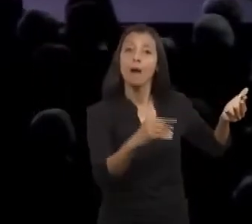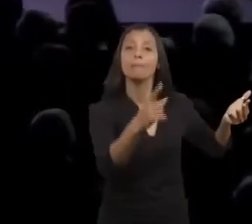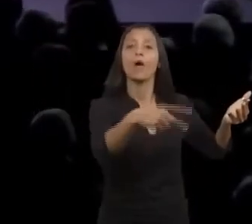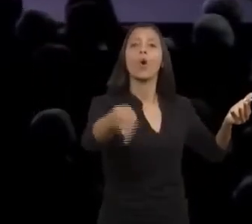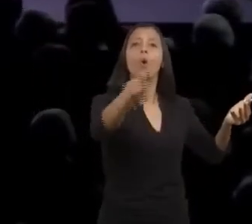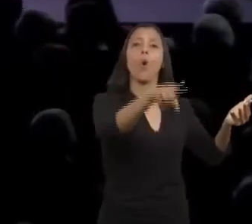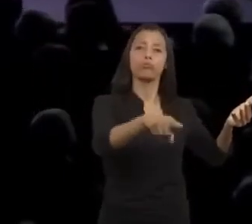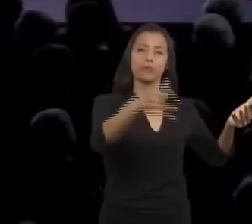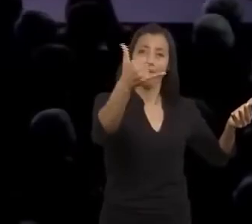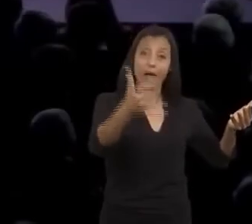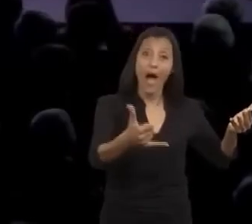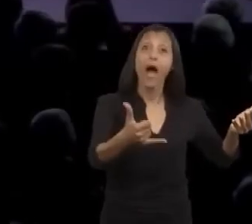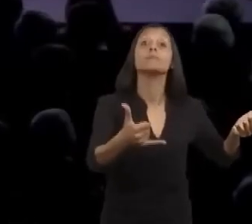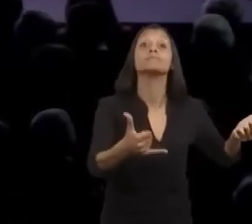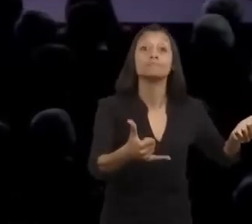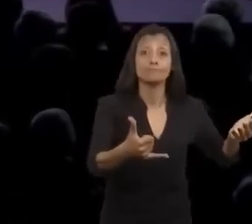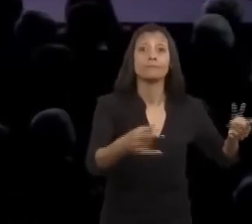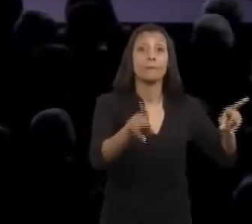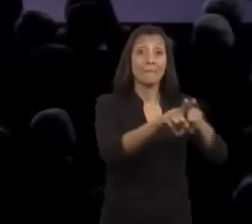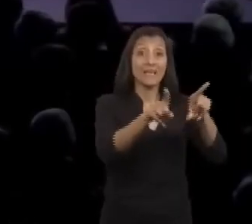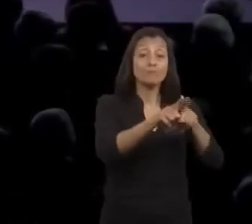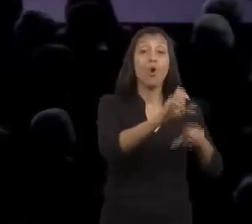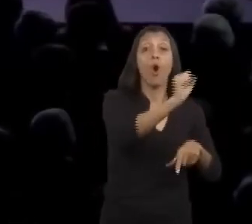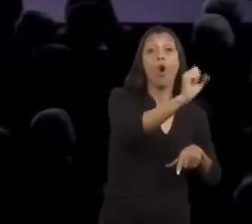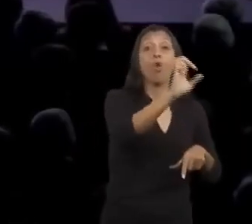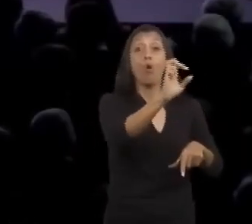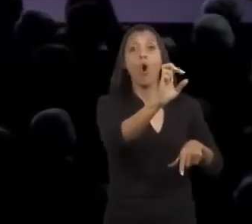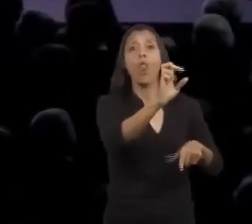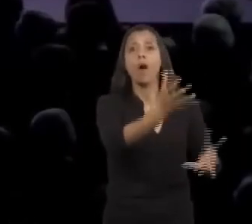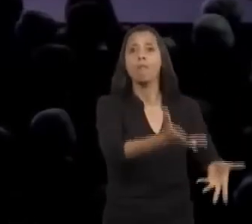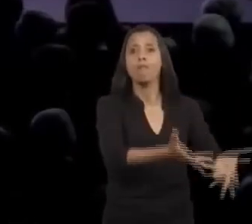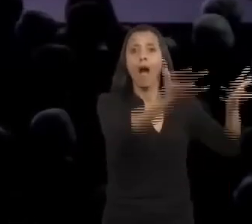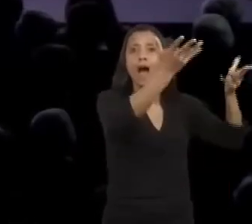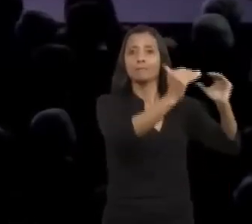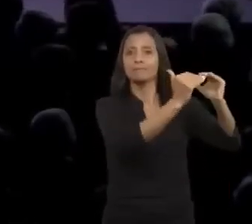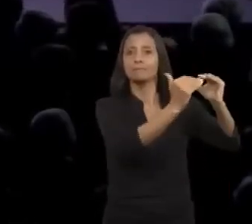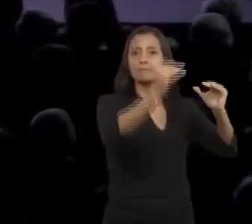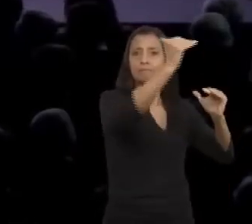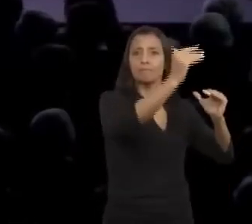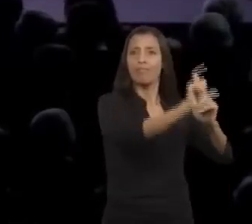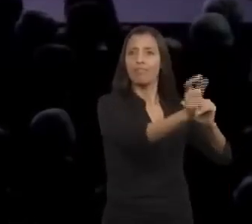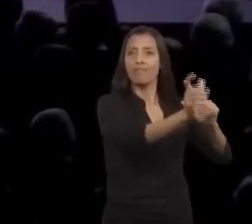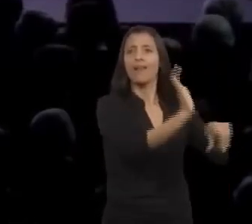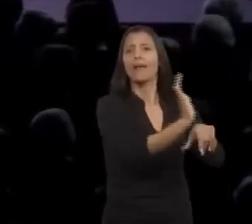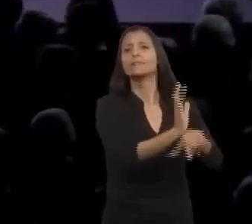that the type of change increases. It is almost a natural movement